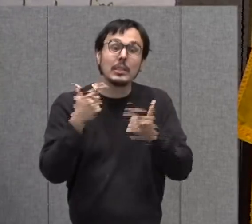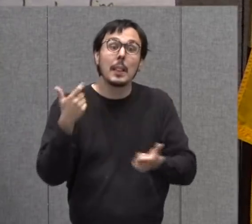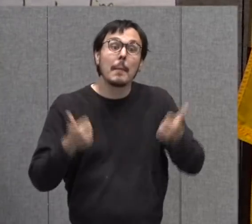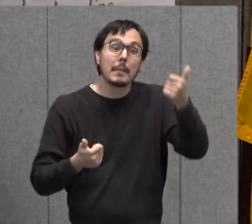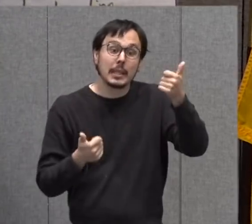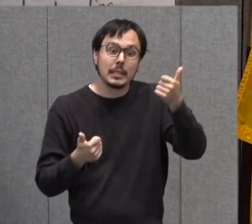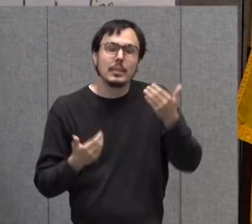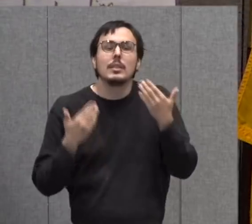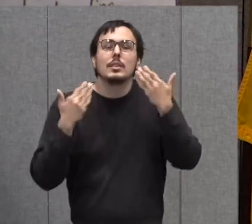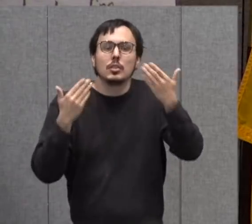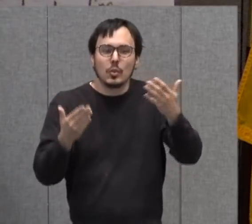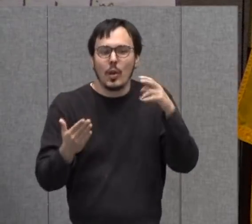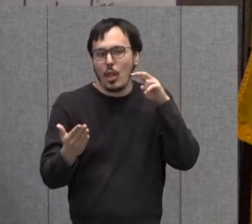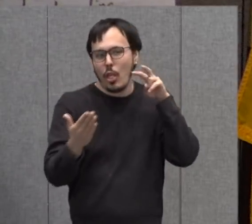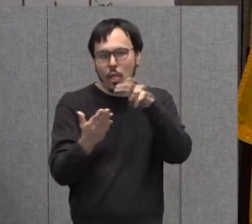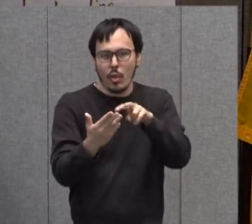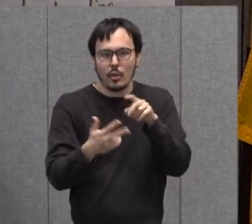So, if we start with 1,000,